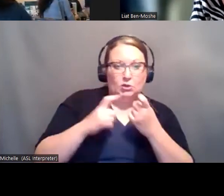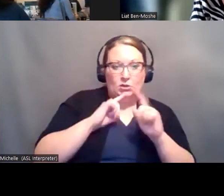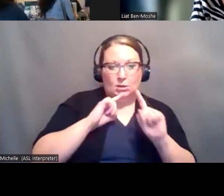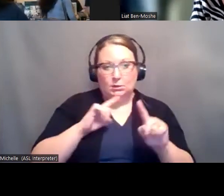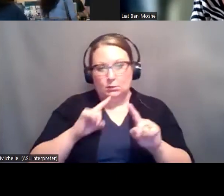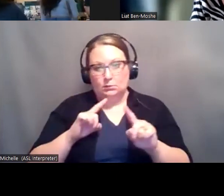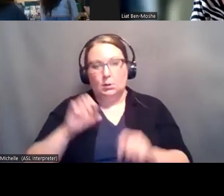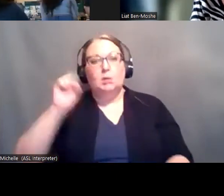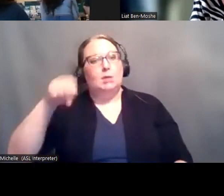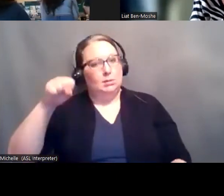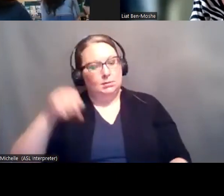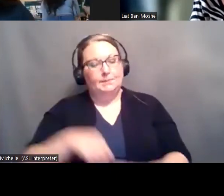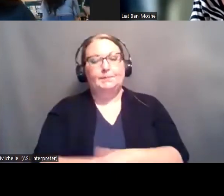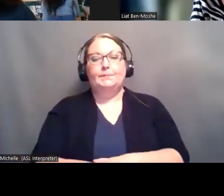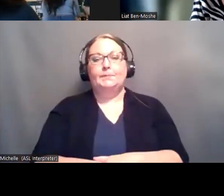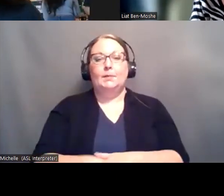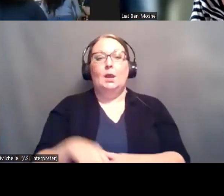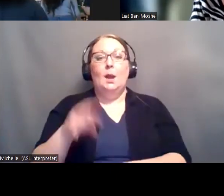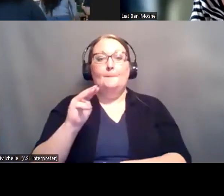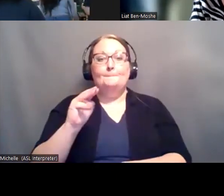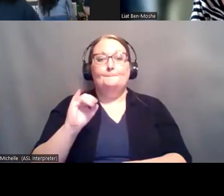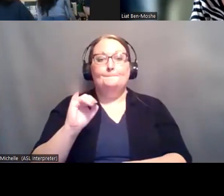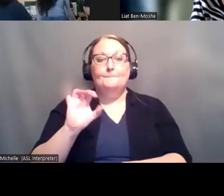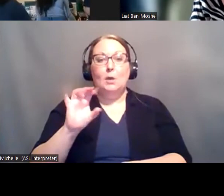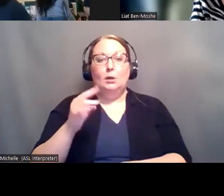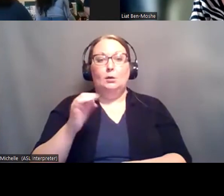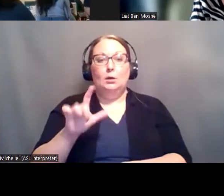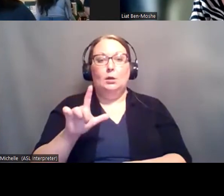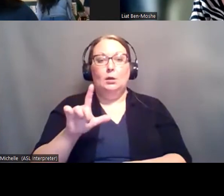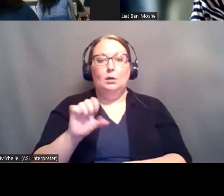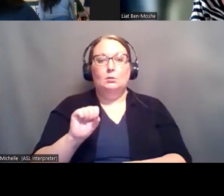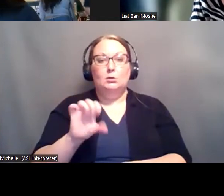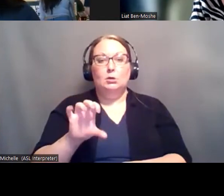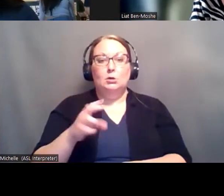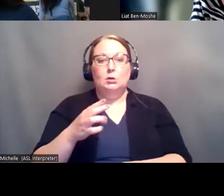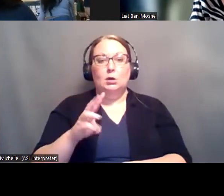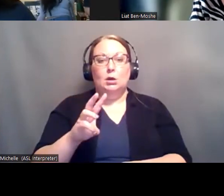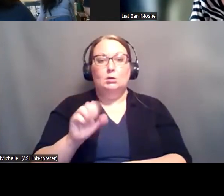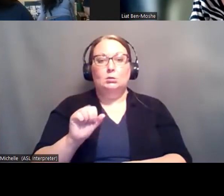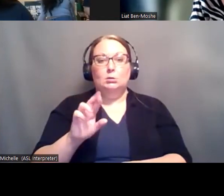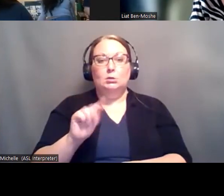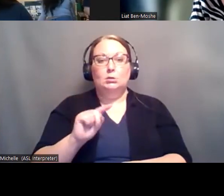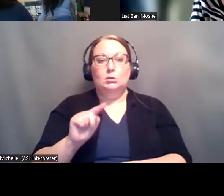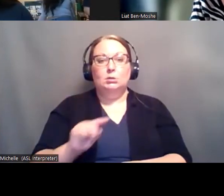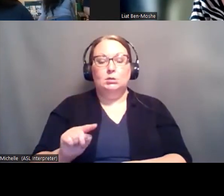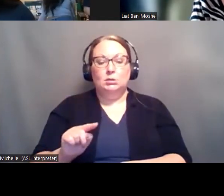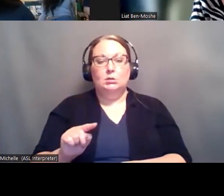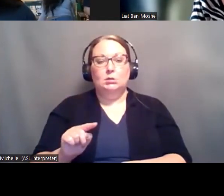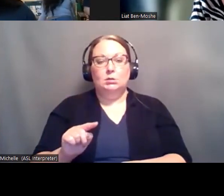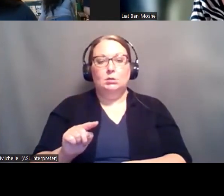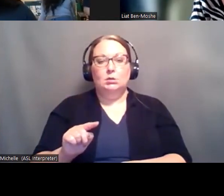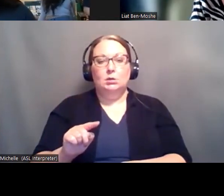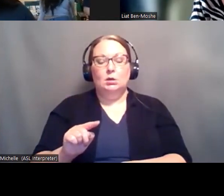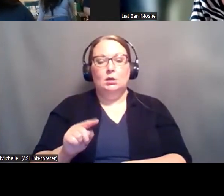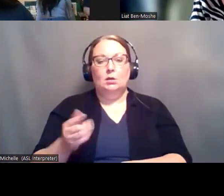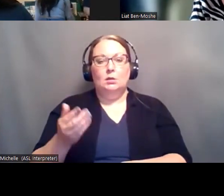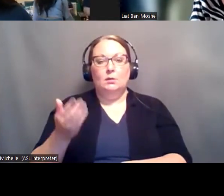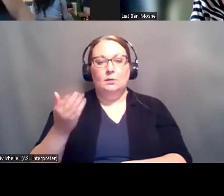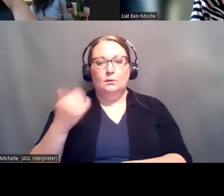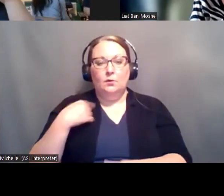Yes, so Michael Schwartz, who was the fomenter of the Disability Rights Clinic